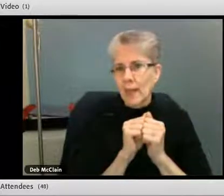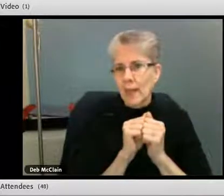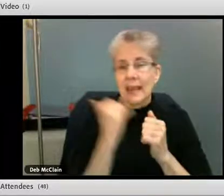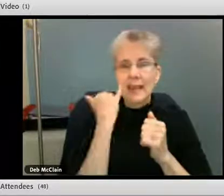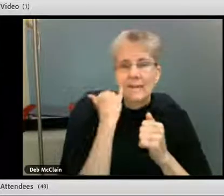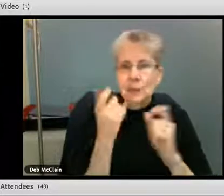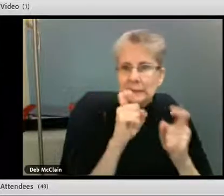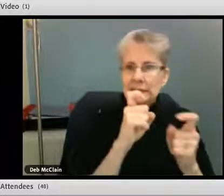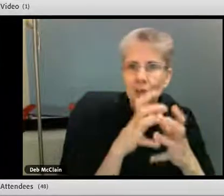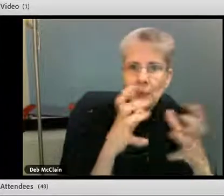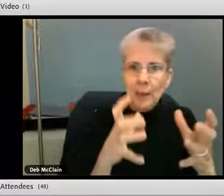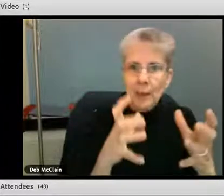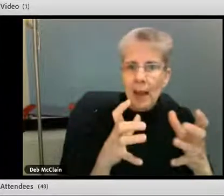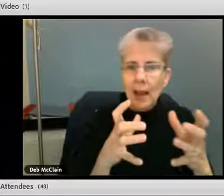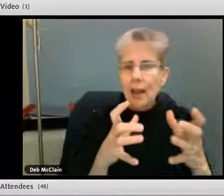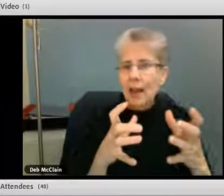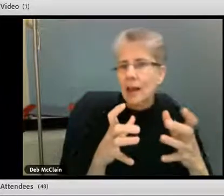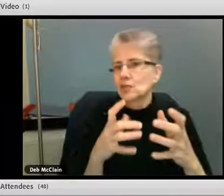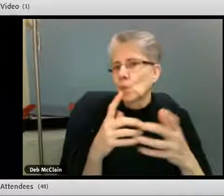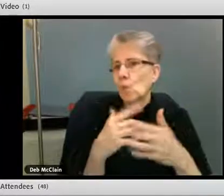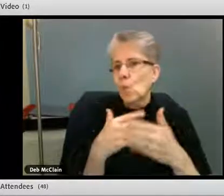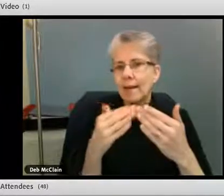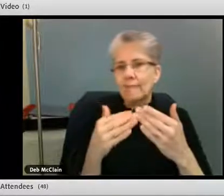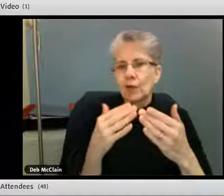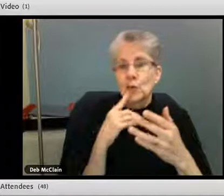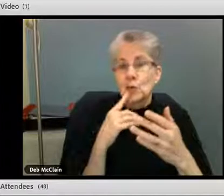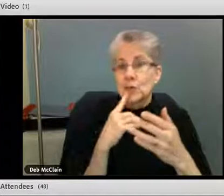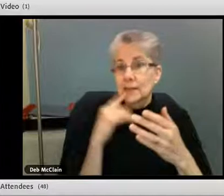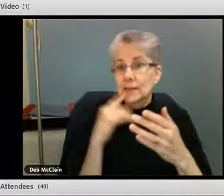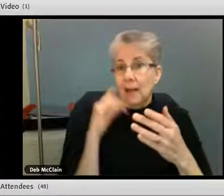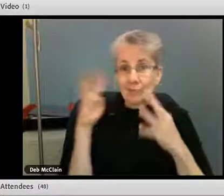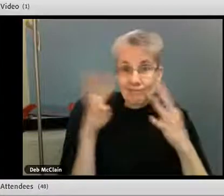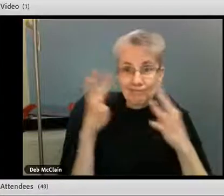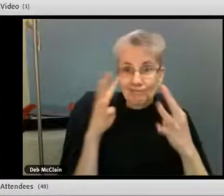You just got carried away in those kind of situations.